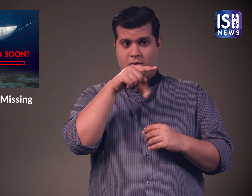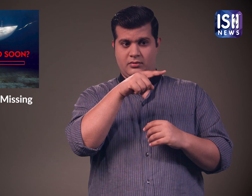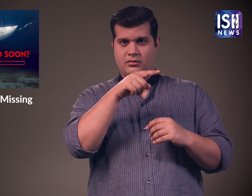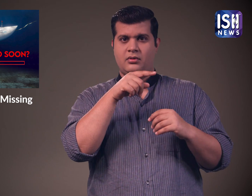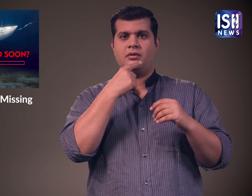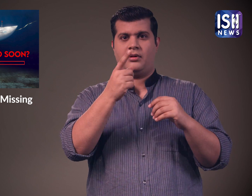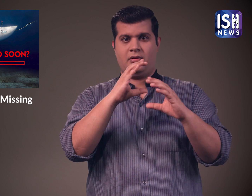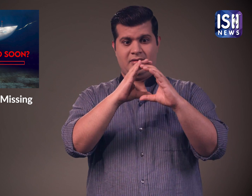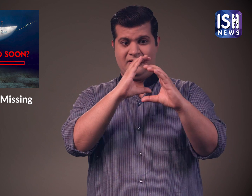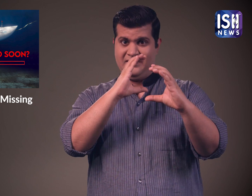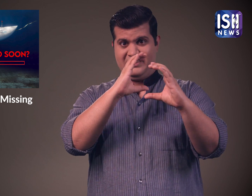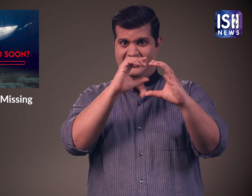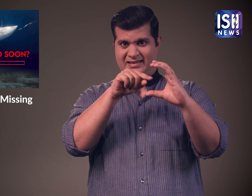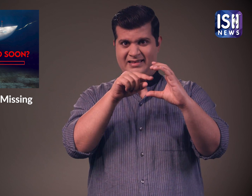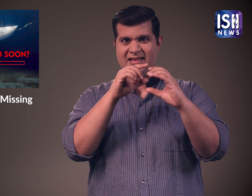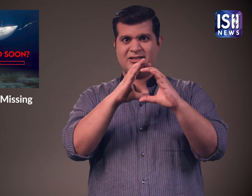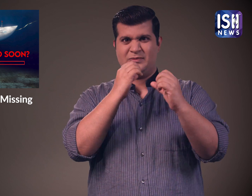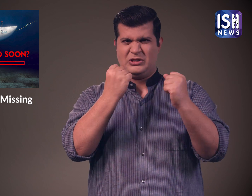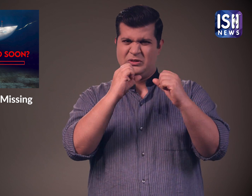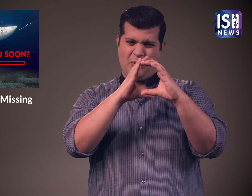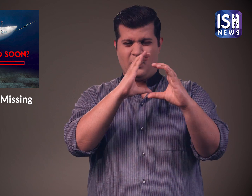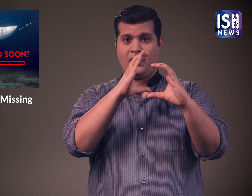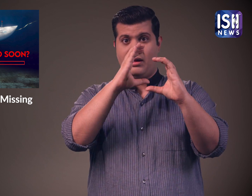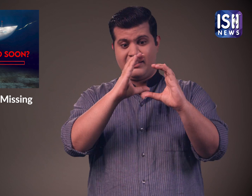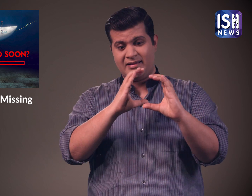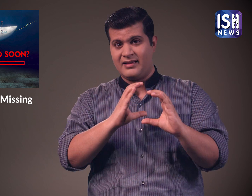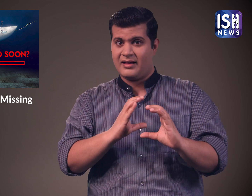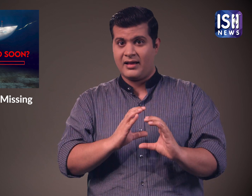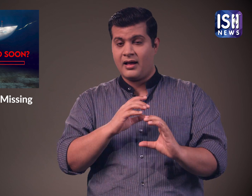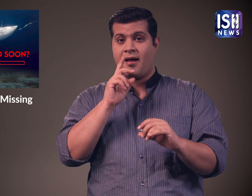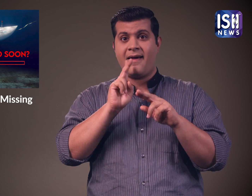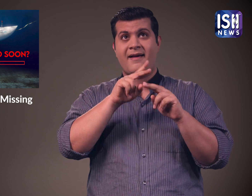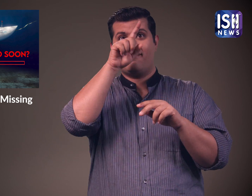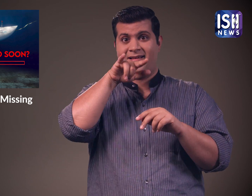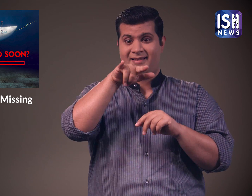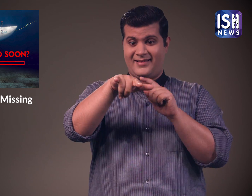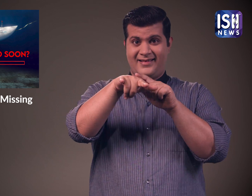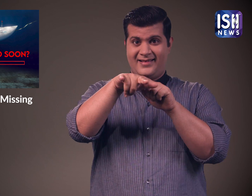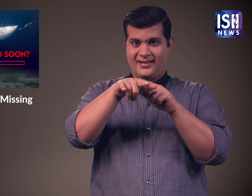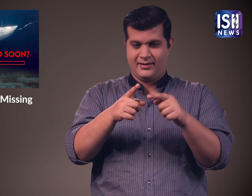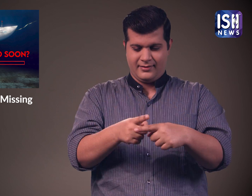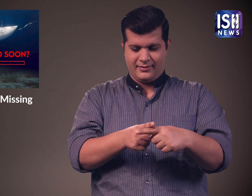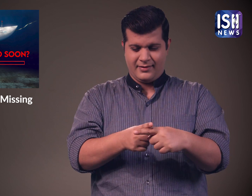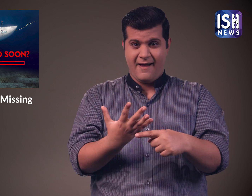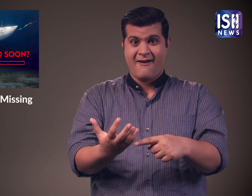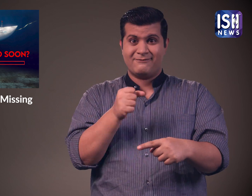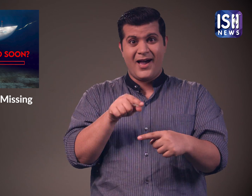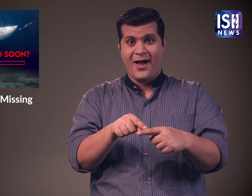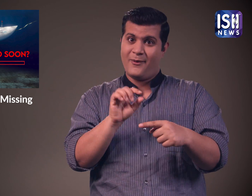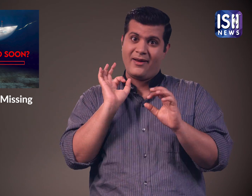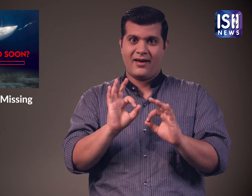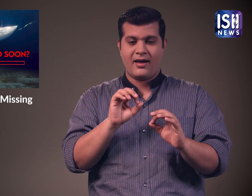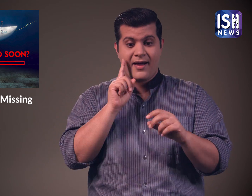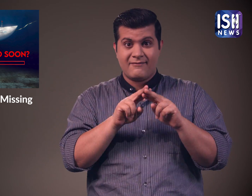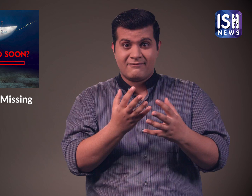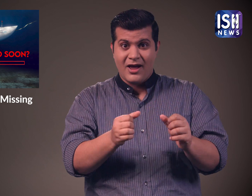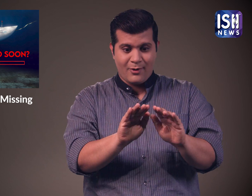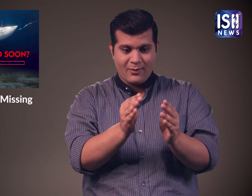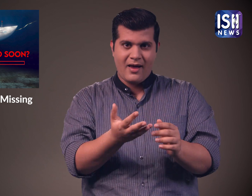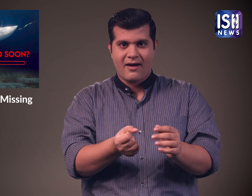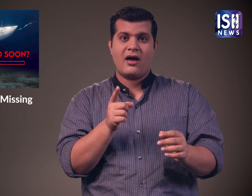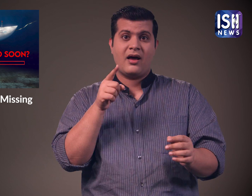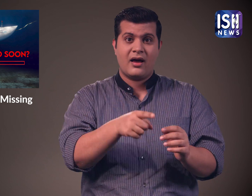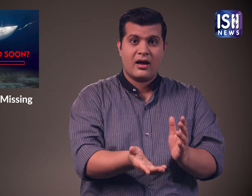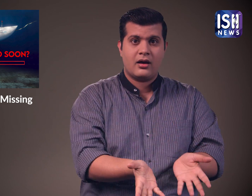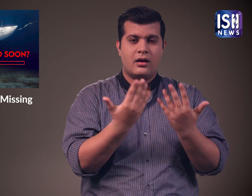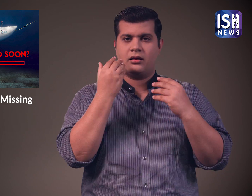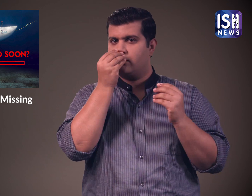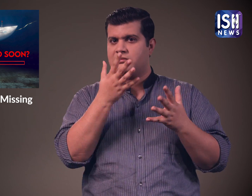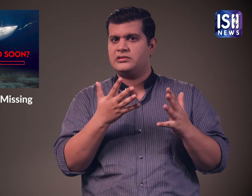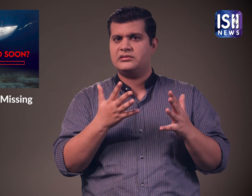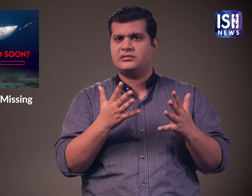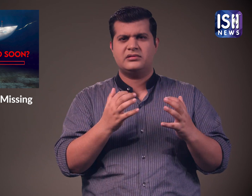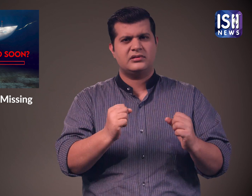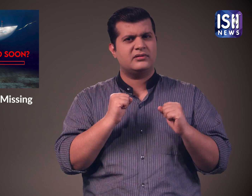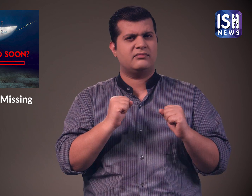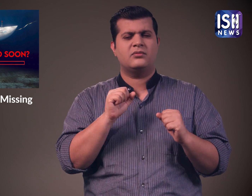Importantly, finding the submersible is one thing, but rescuing it will be another.